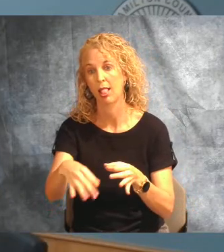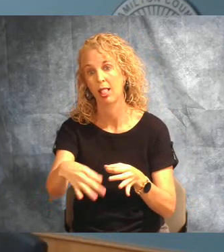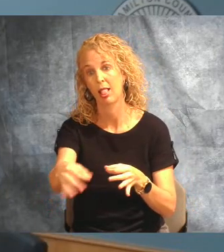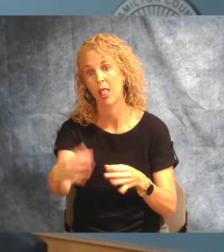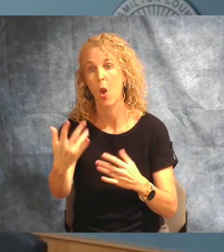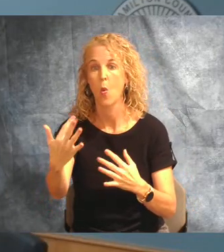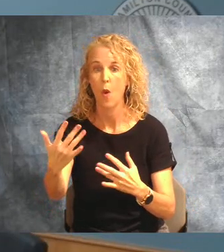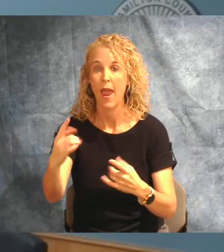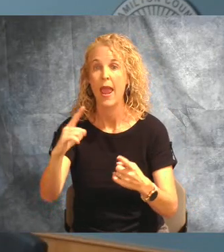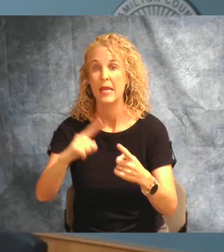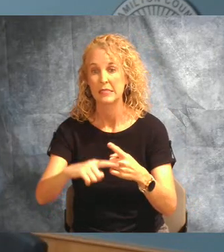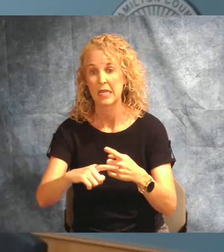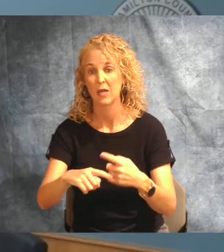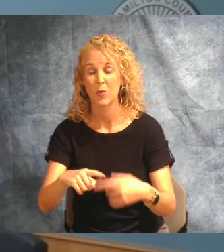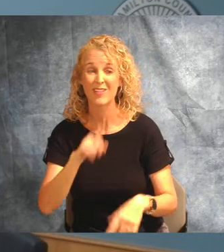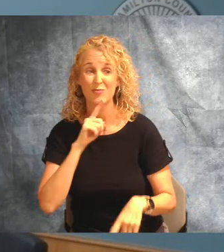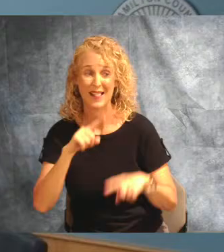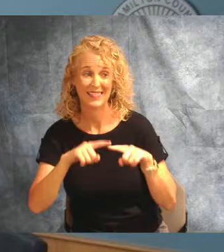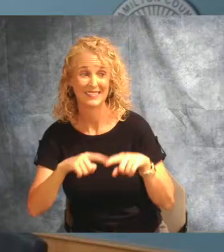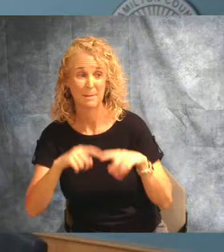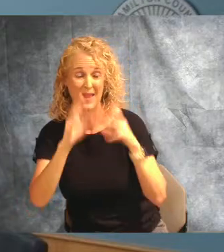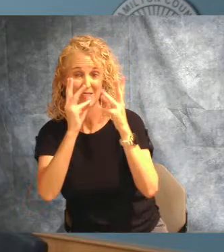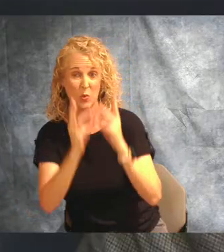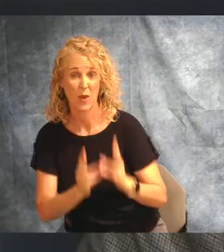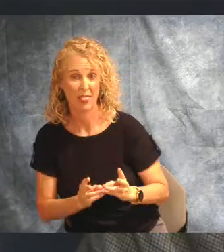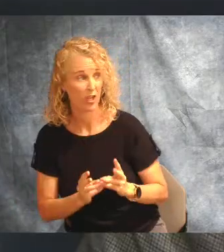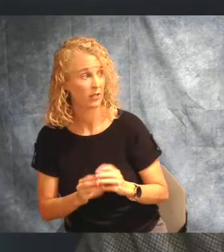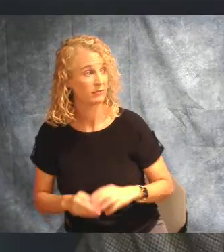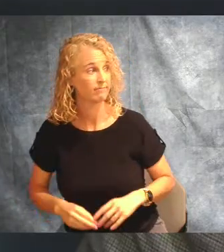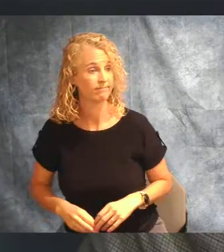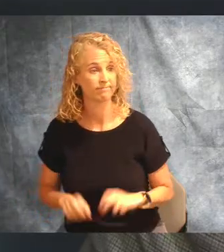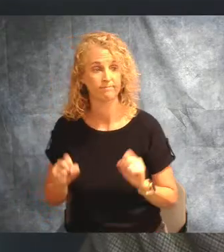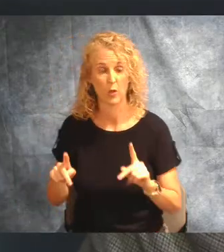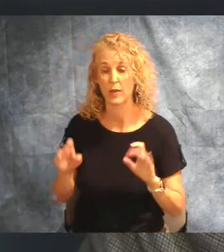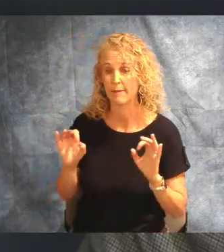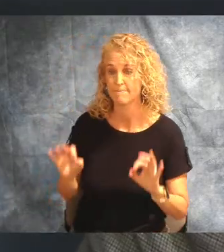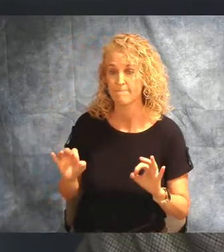after a lot of it's weather dependent too in terms of being able to do that. Right. Okay. and then 19